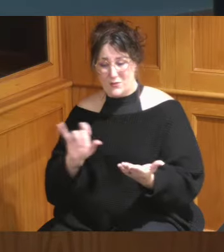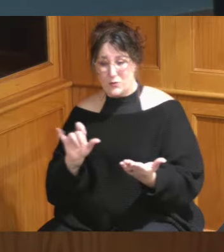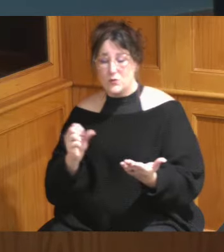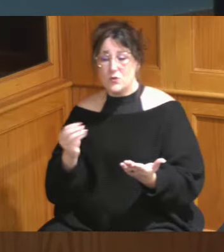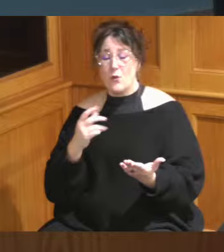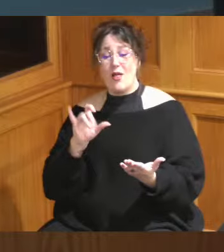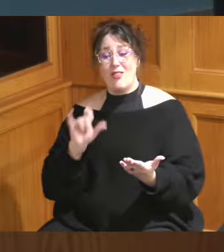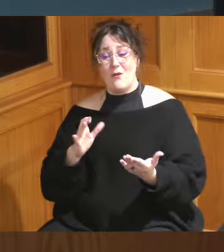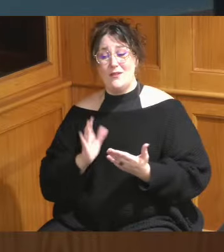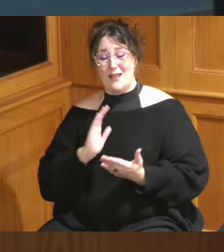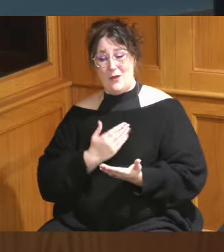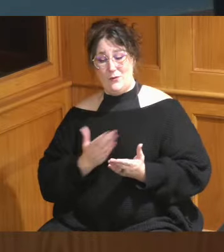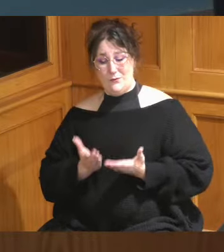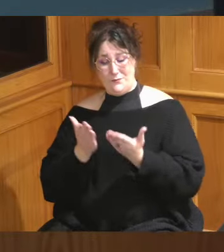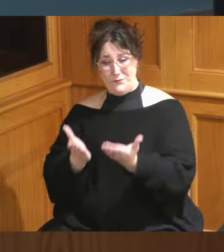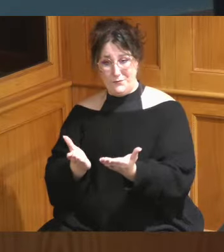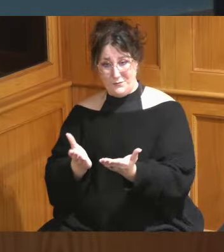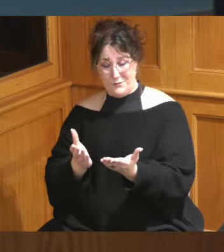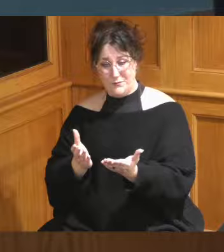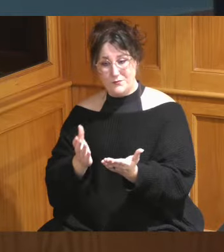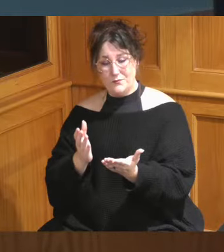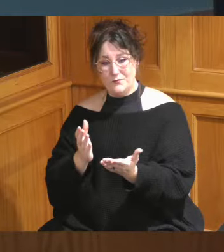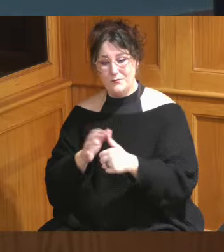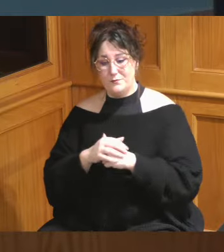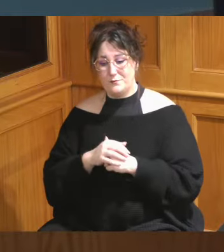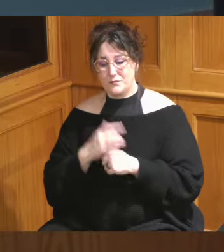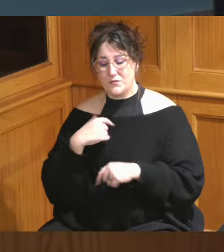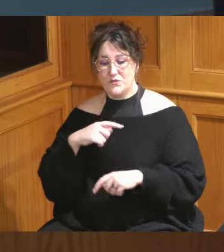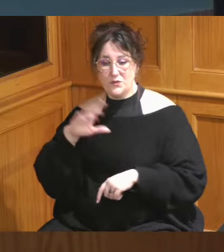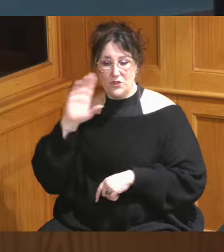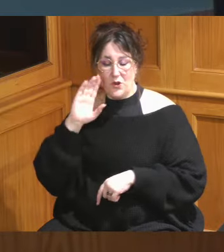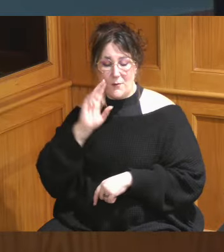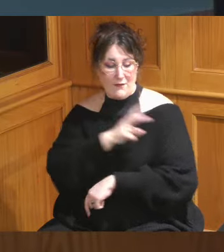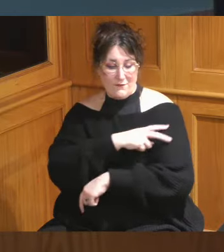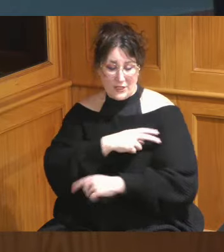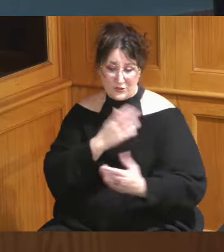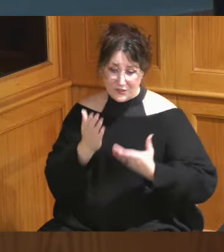Administrator reflect a lot of what we heard. We also heard about veteran services that is being